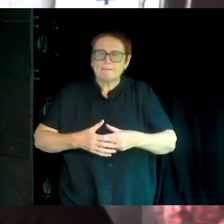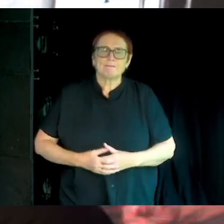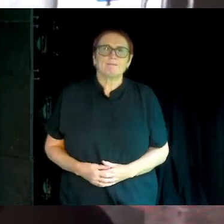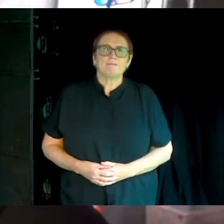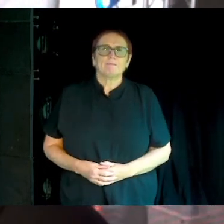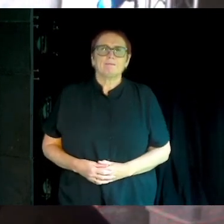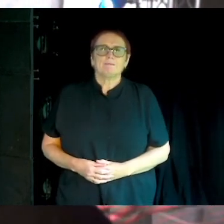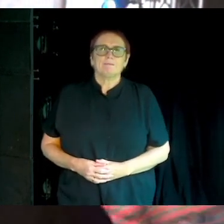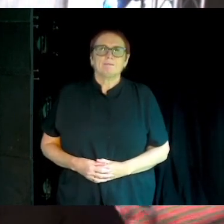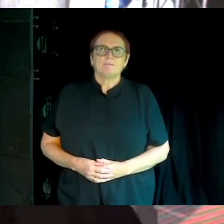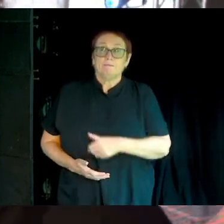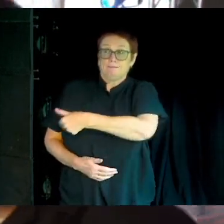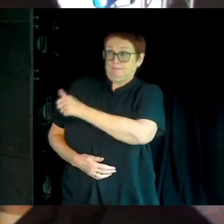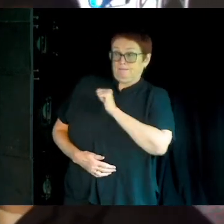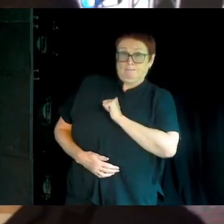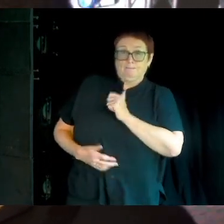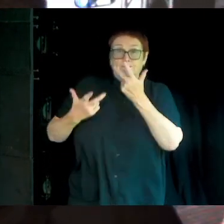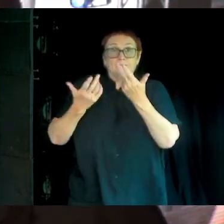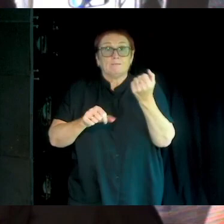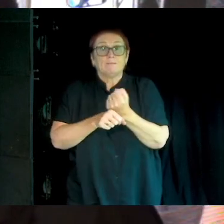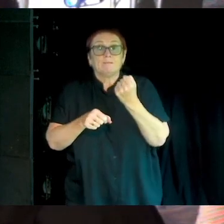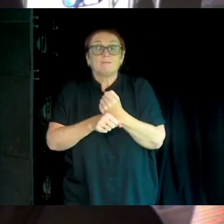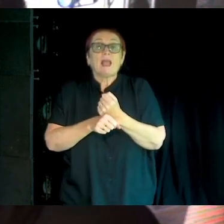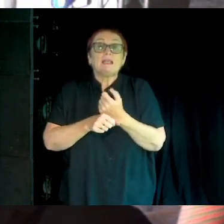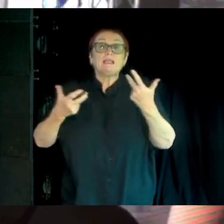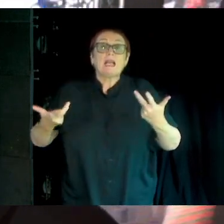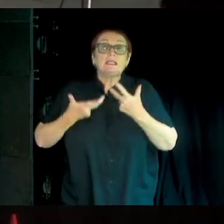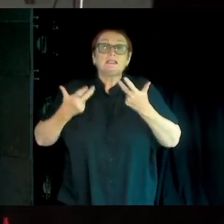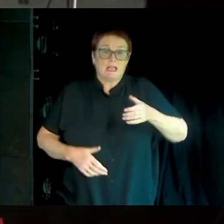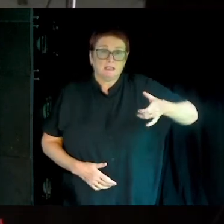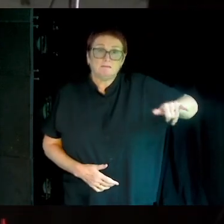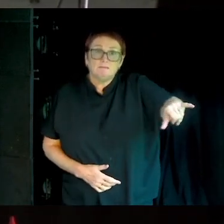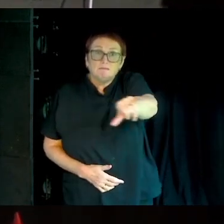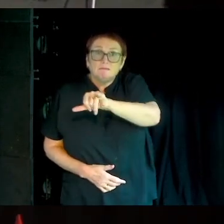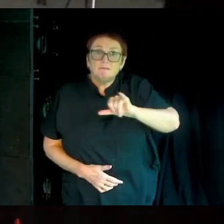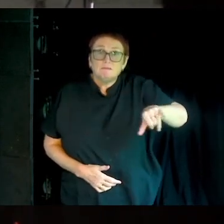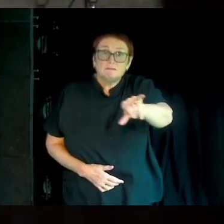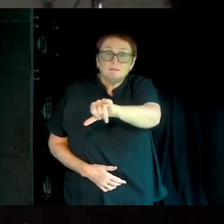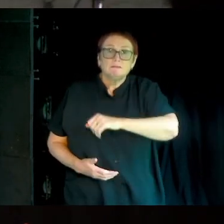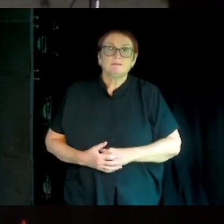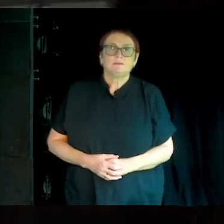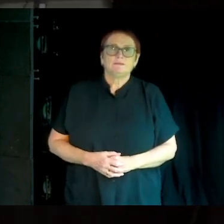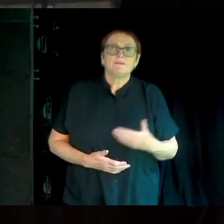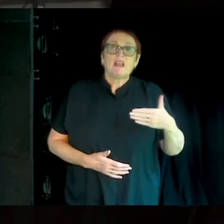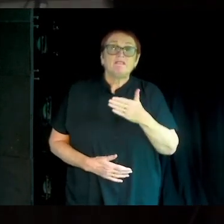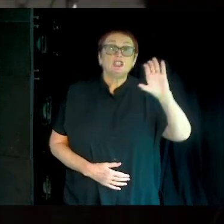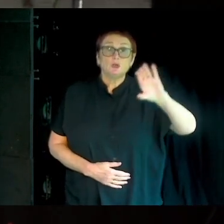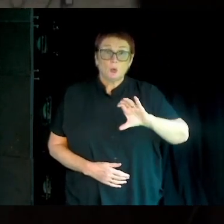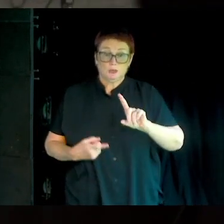cleaning it I'm gonna show you how to make the salad dressings so basically fish sauce it's good